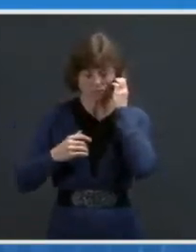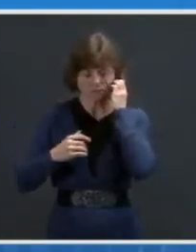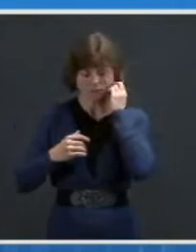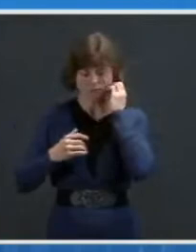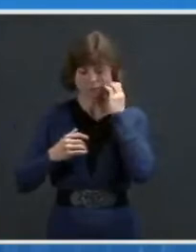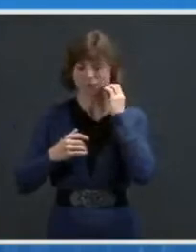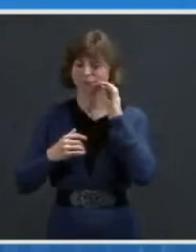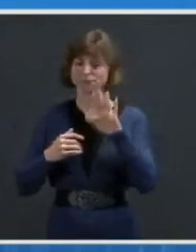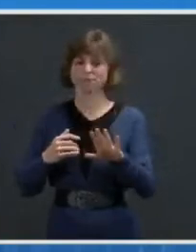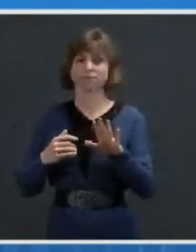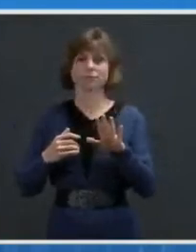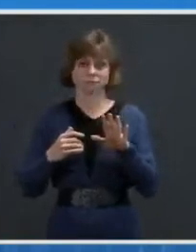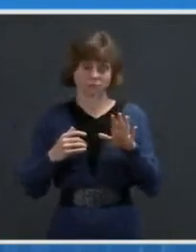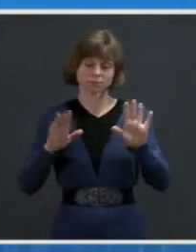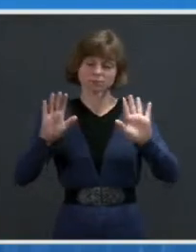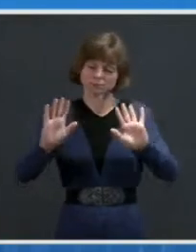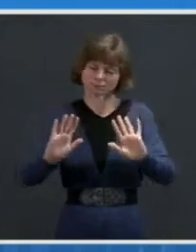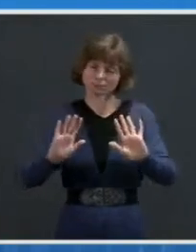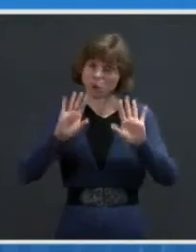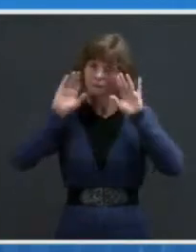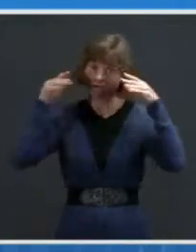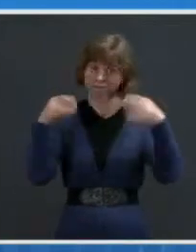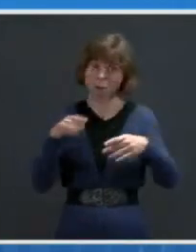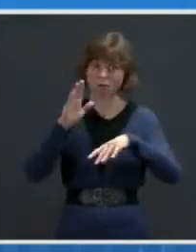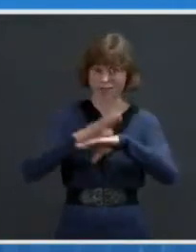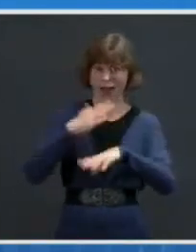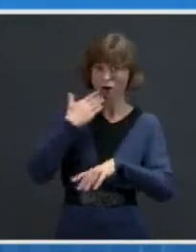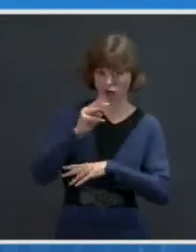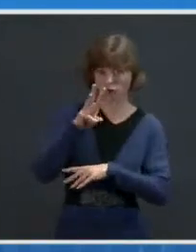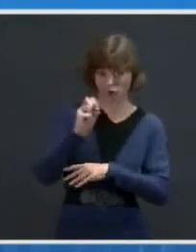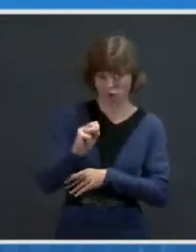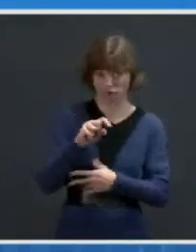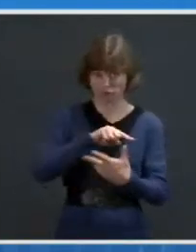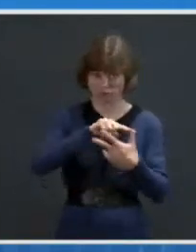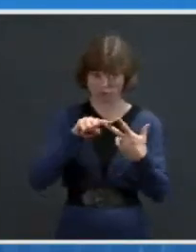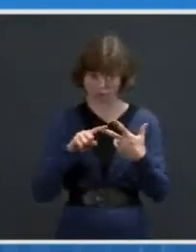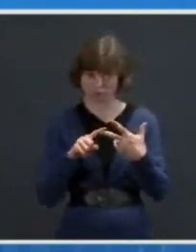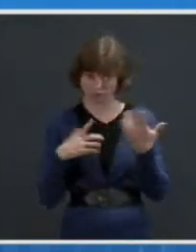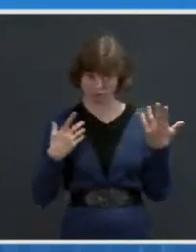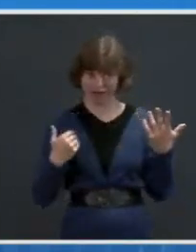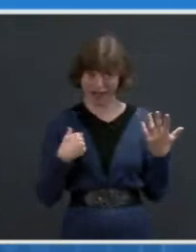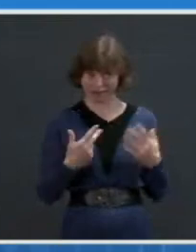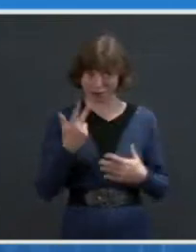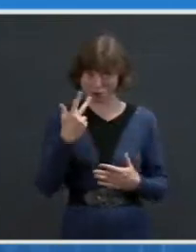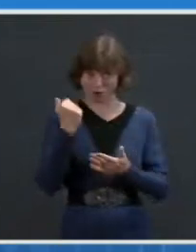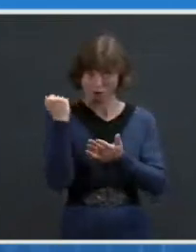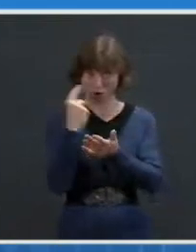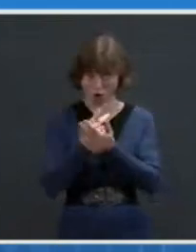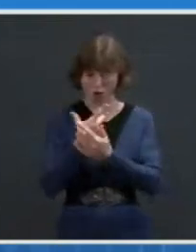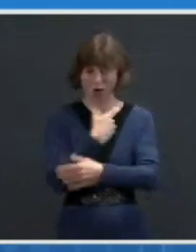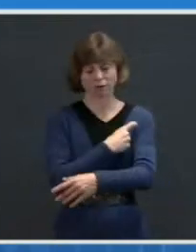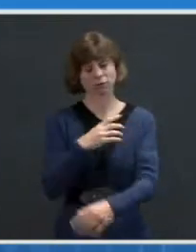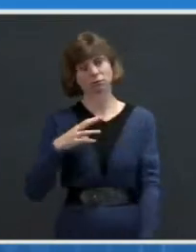THANK YOU FOR THE QUESTION.